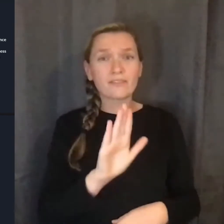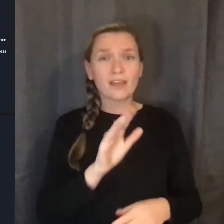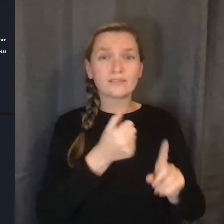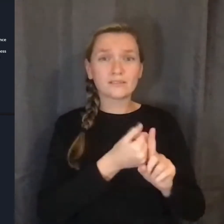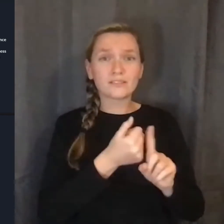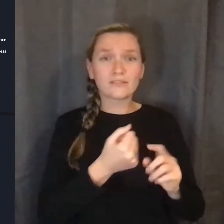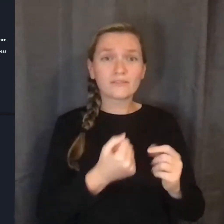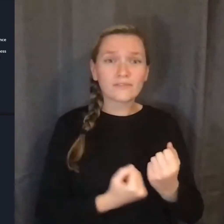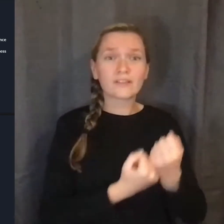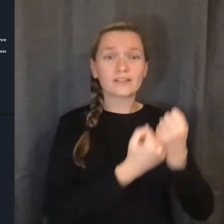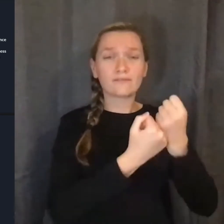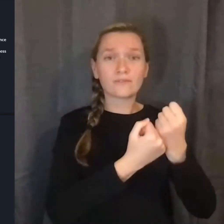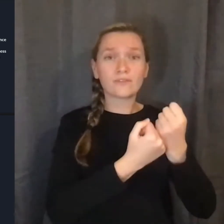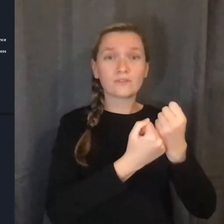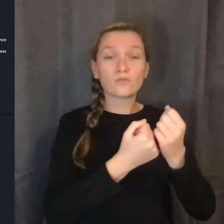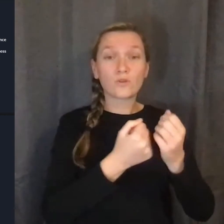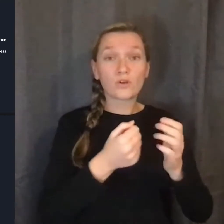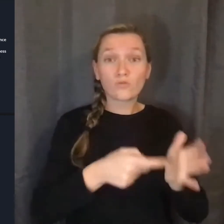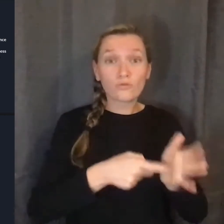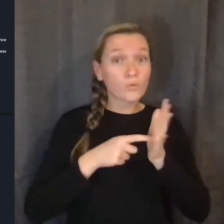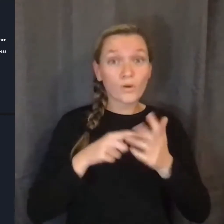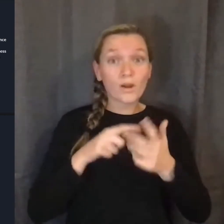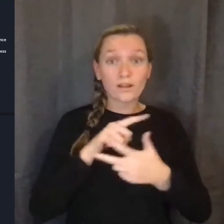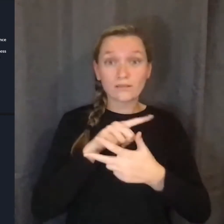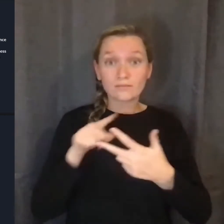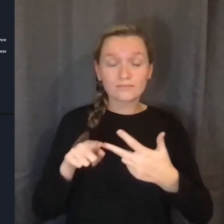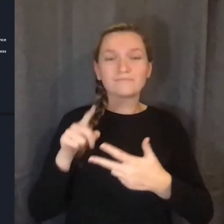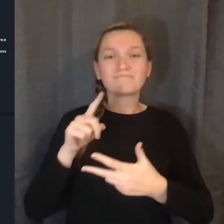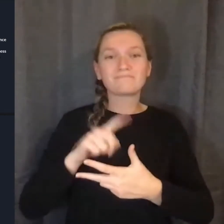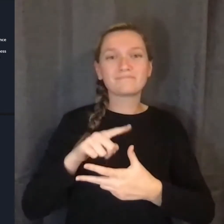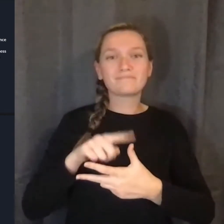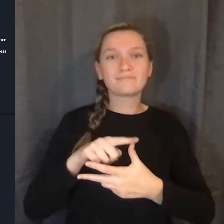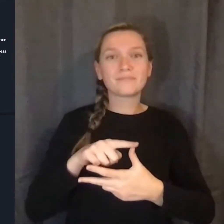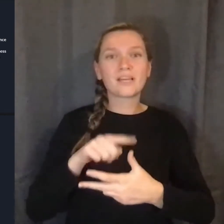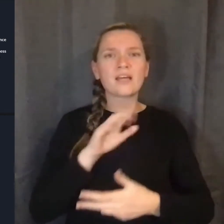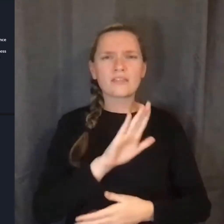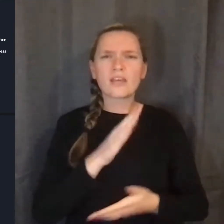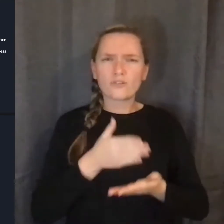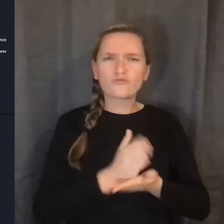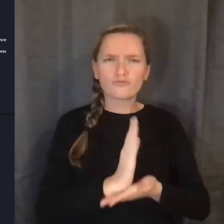To do this it requires three things. First is knowing and understanding their rights.